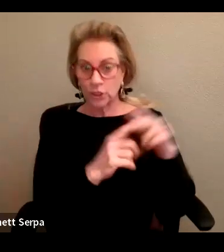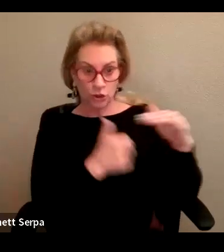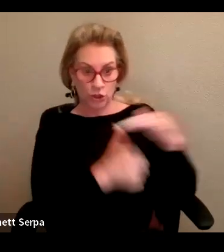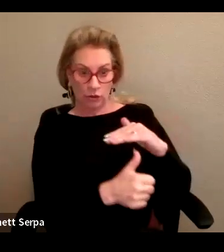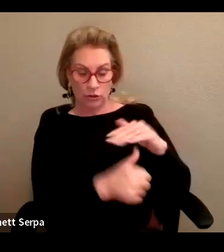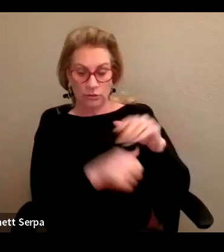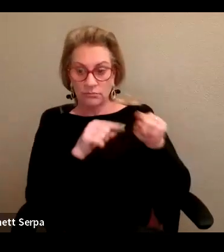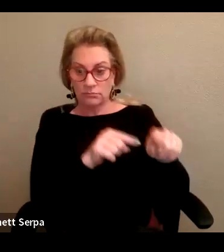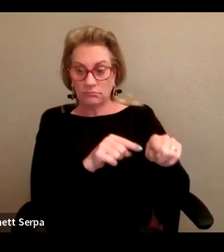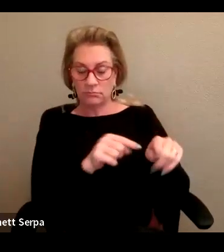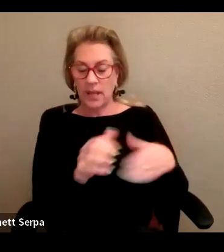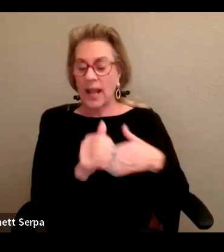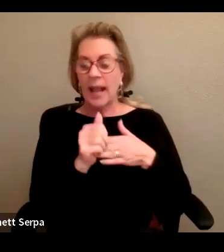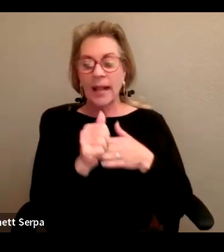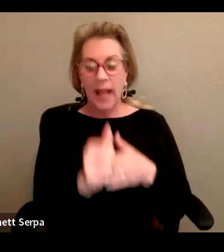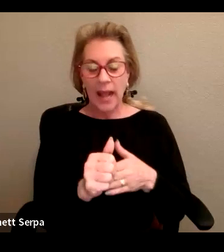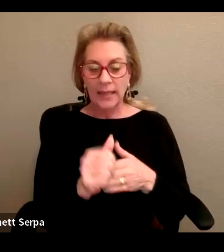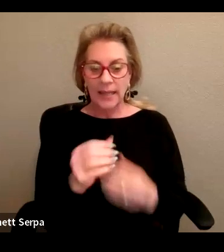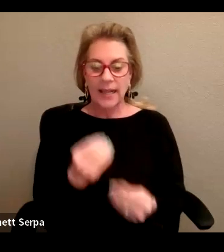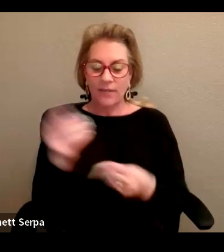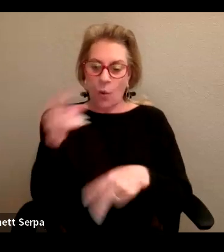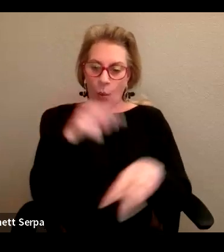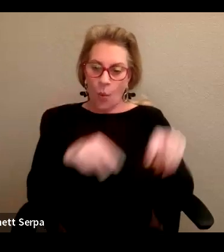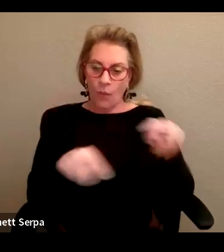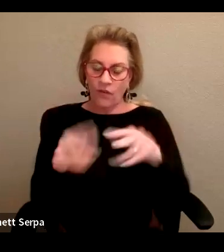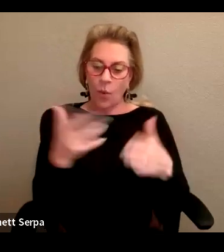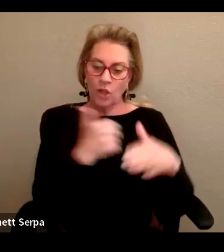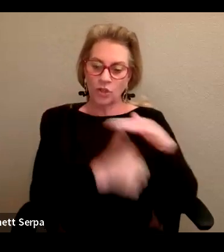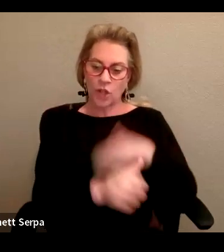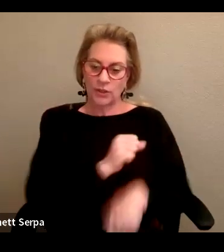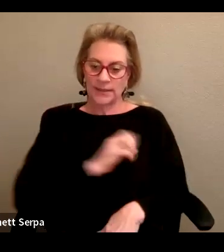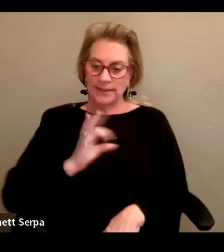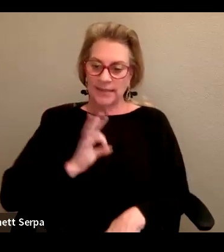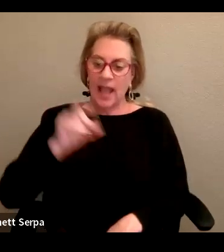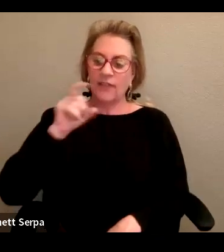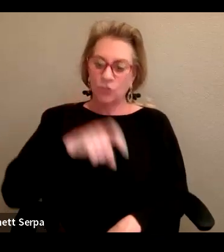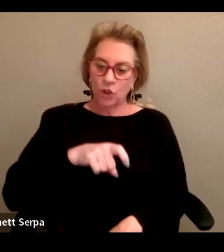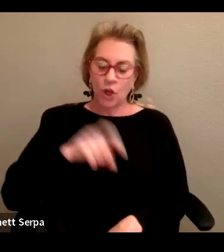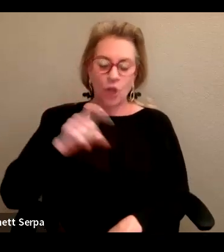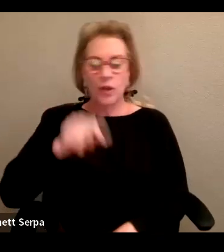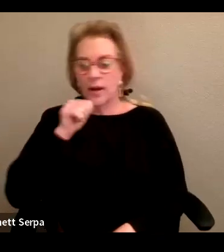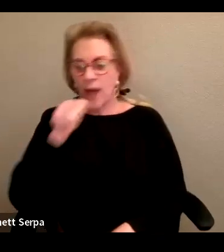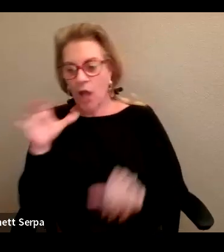uh the guidances provide an overview of what shelter staff should and shouldn't do some of